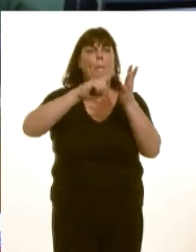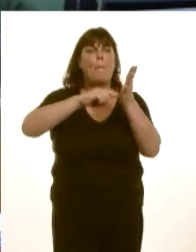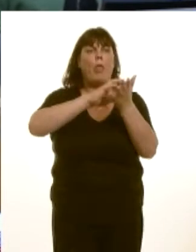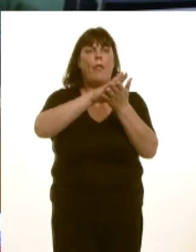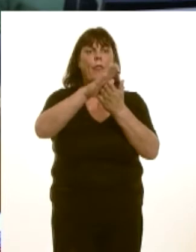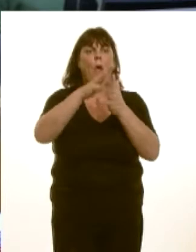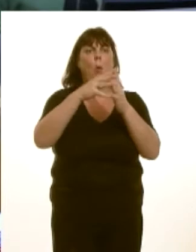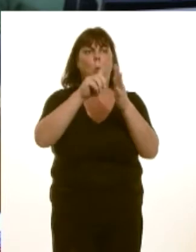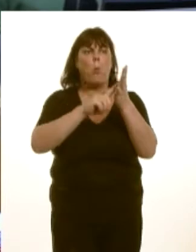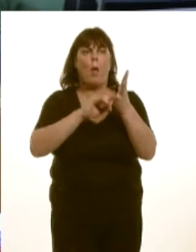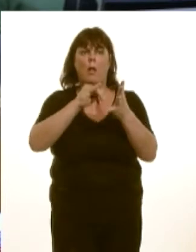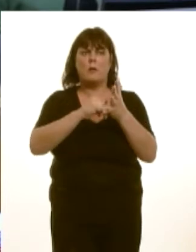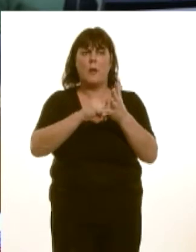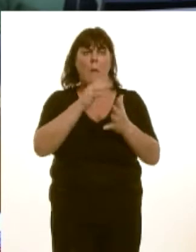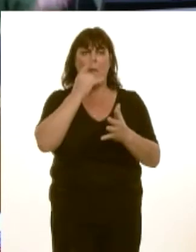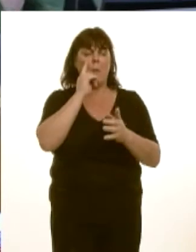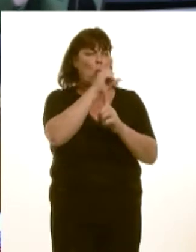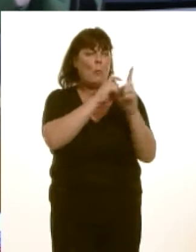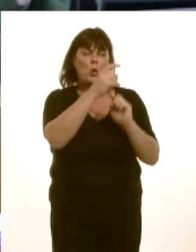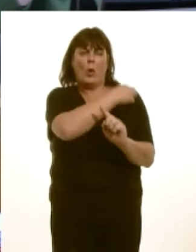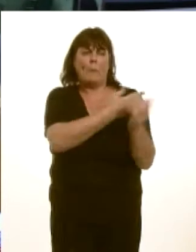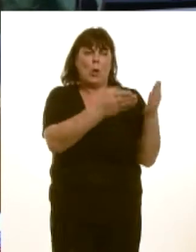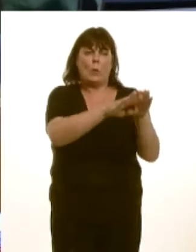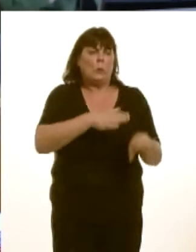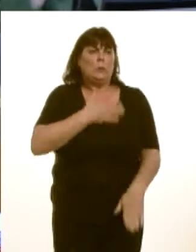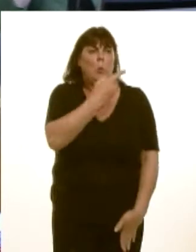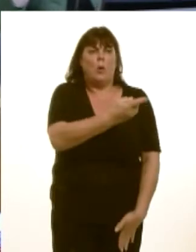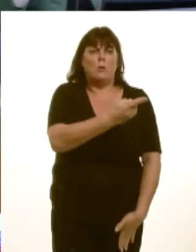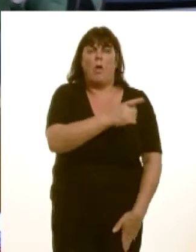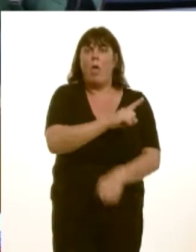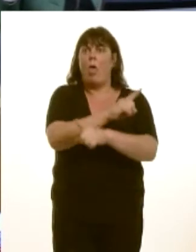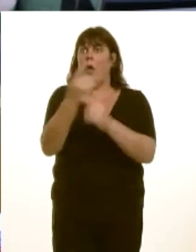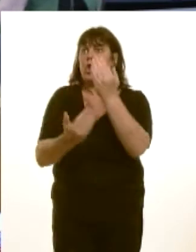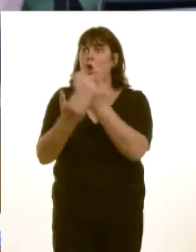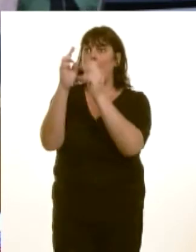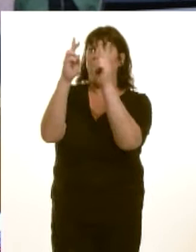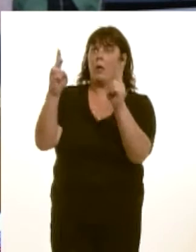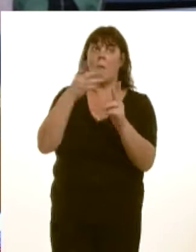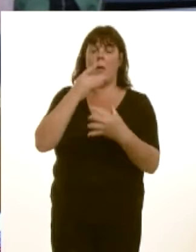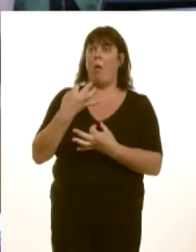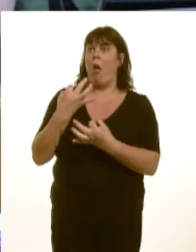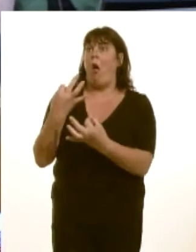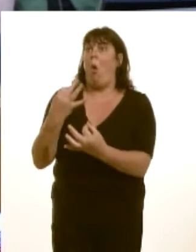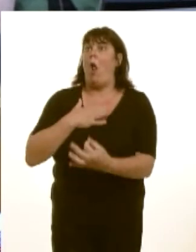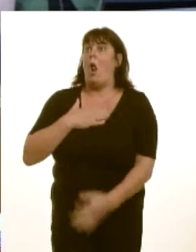much against a change in provision see the new provision and the new resources, they will often change their minds.